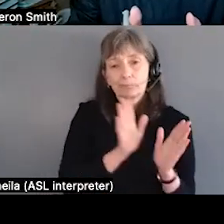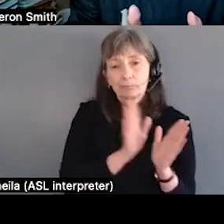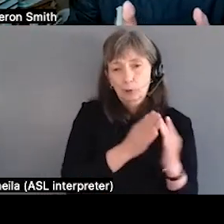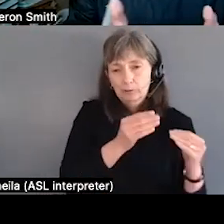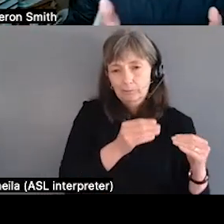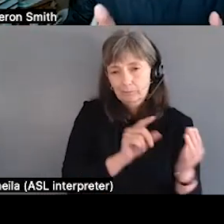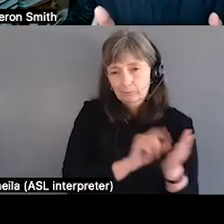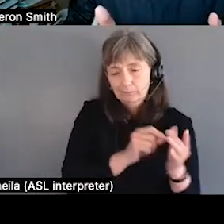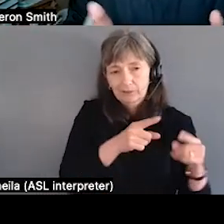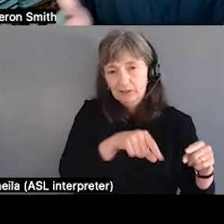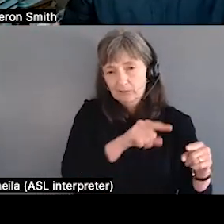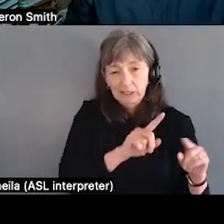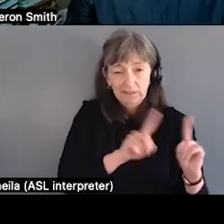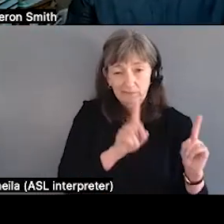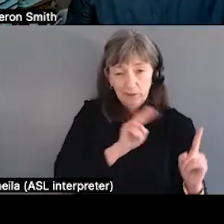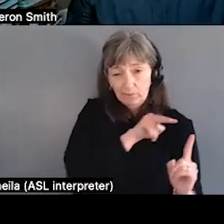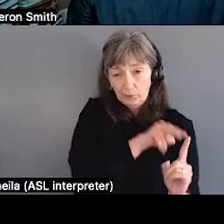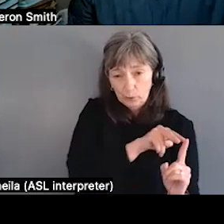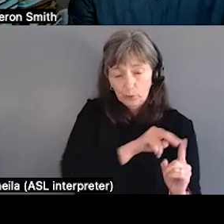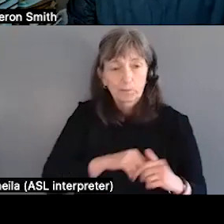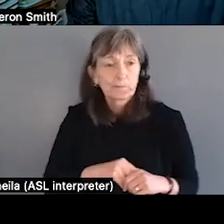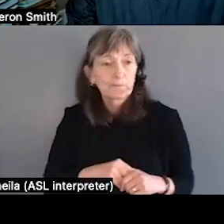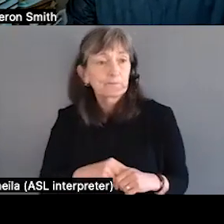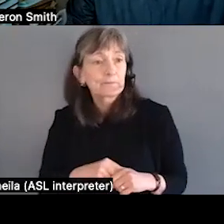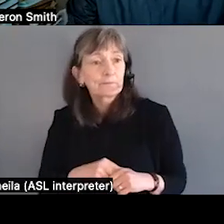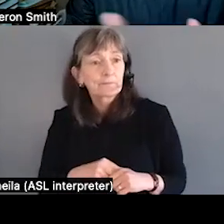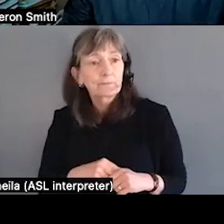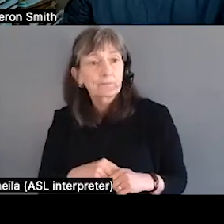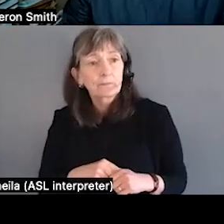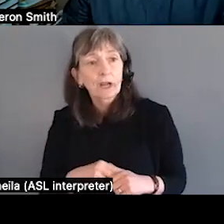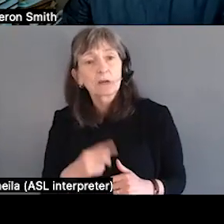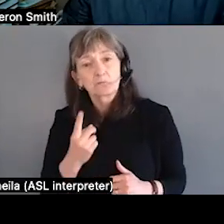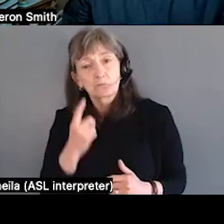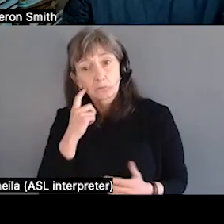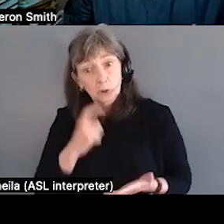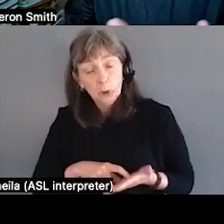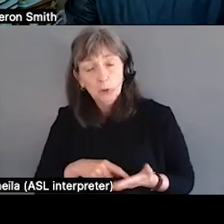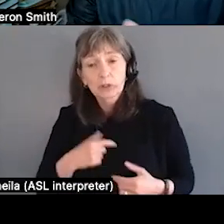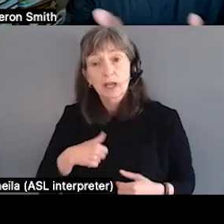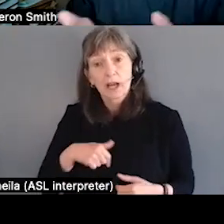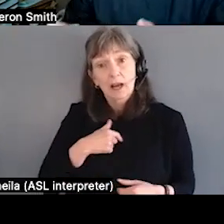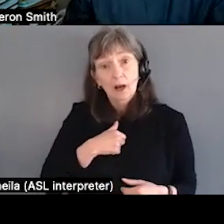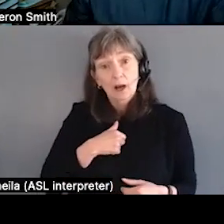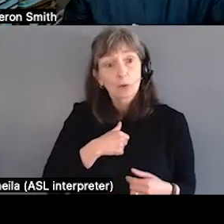One thing that we discovered when we moved some of our biblio data from one provider to another